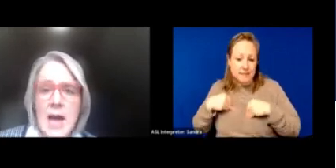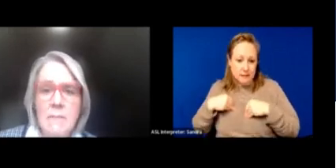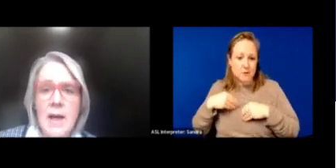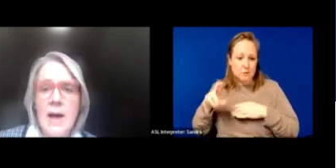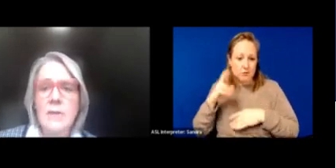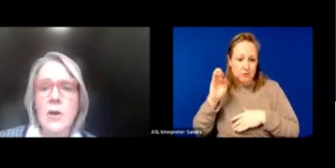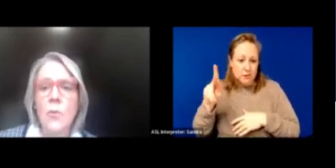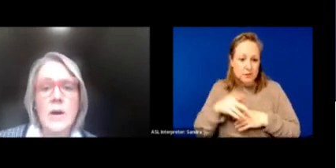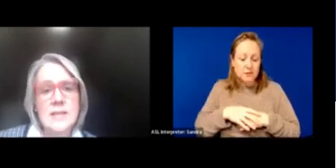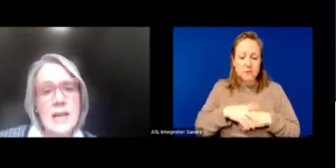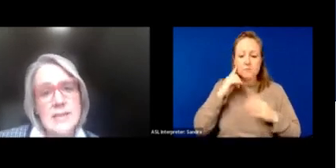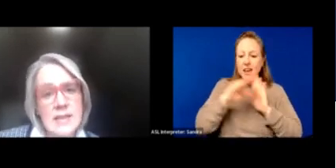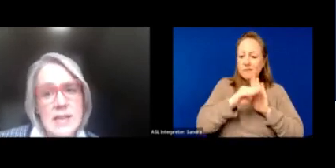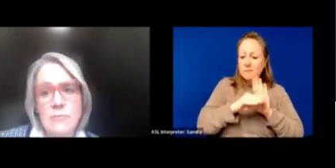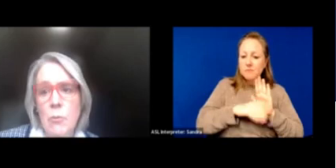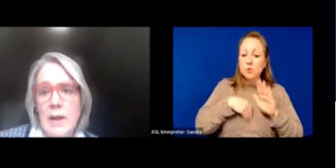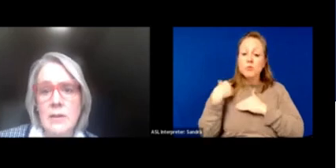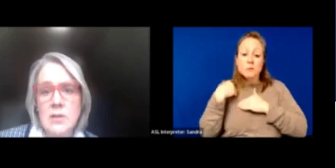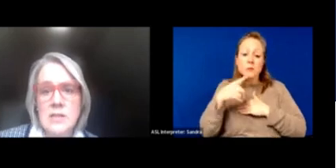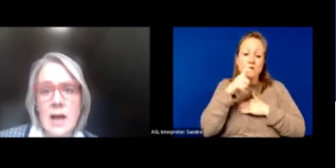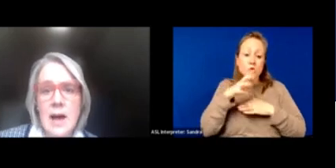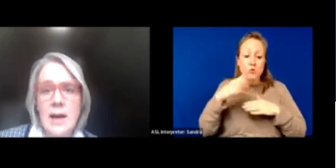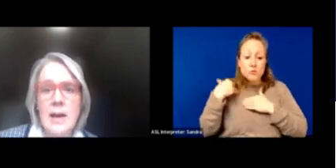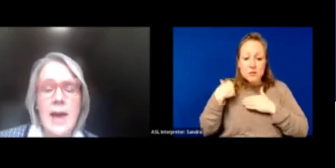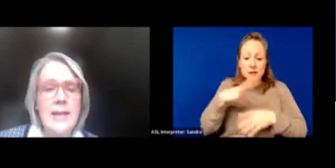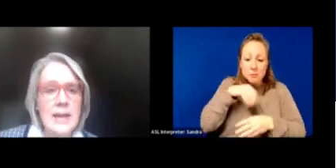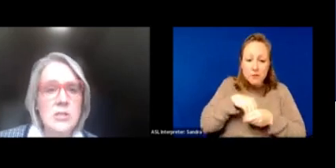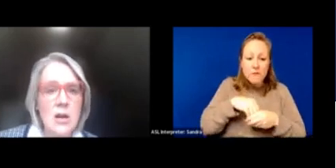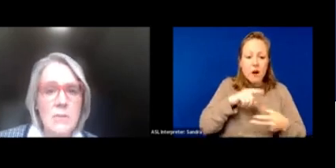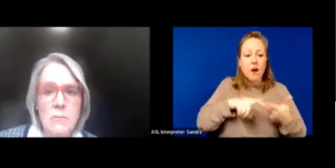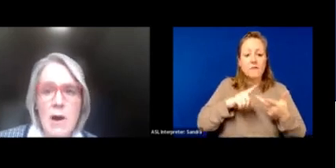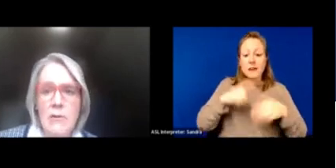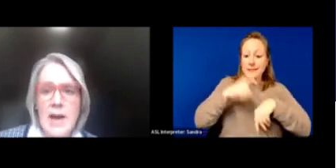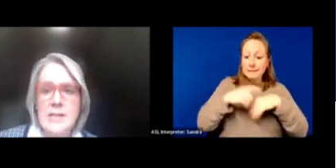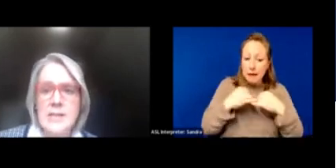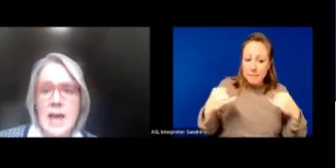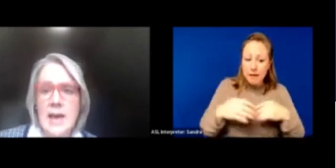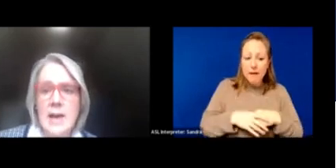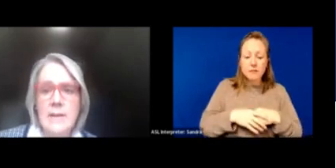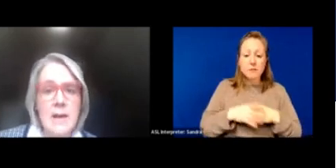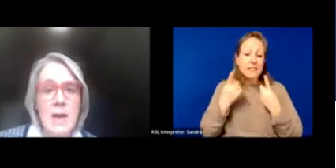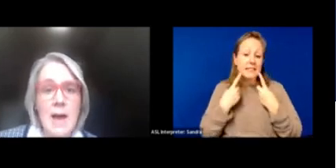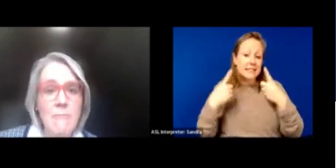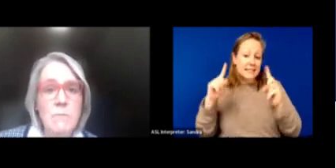timeline, what a successful plan looks like. And it can document progress. And it may have